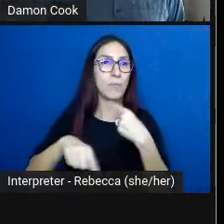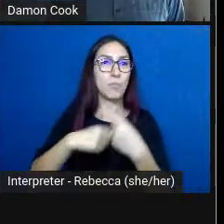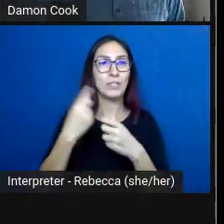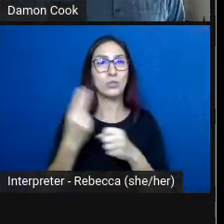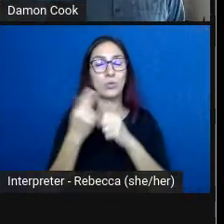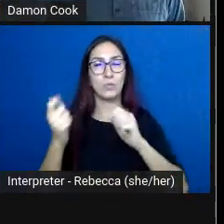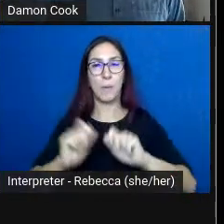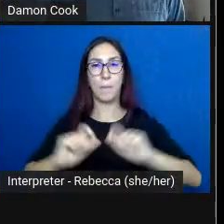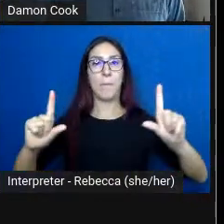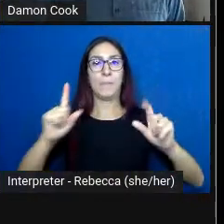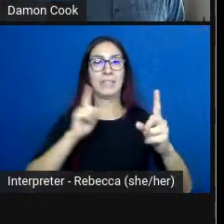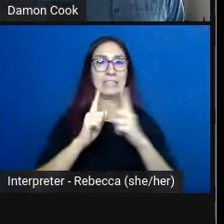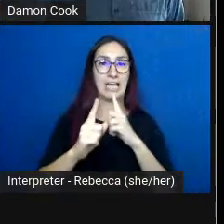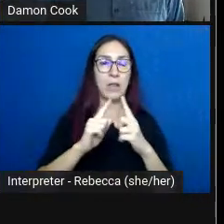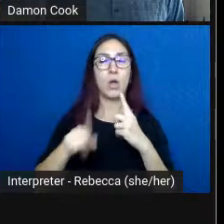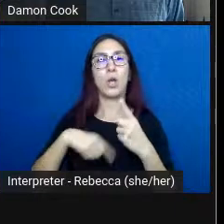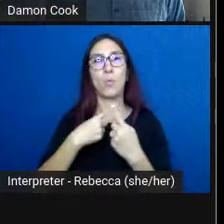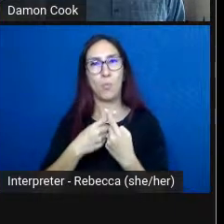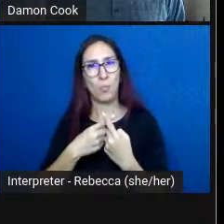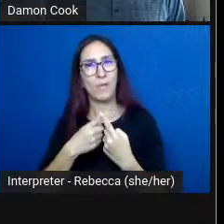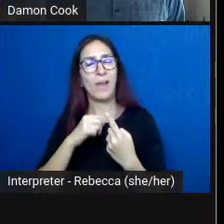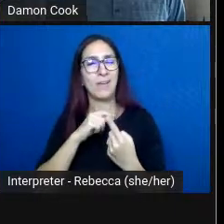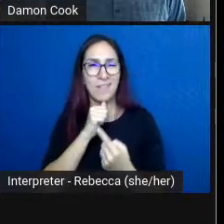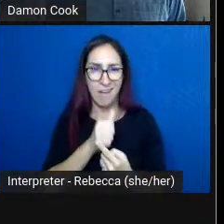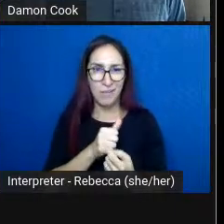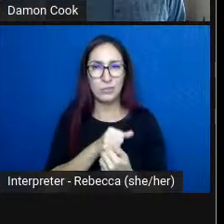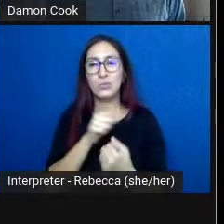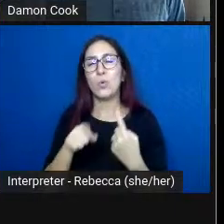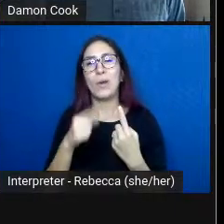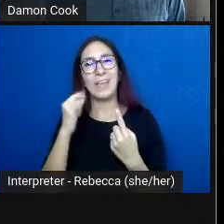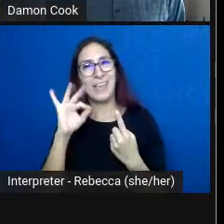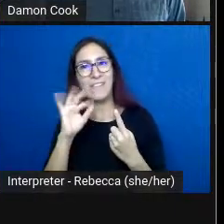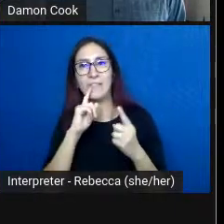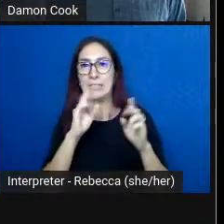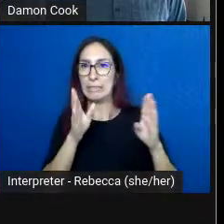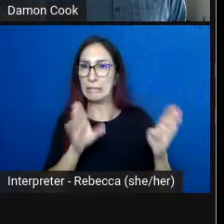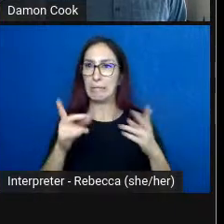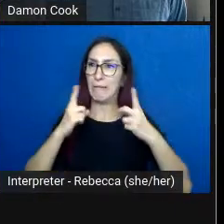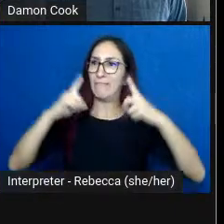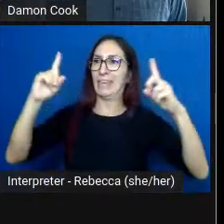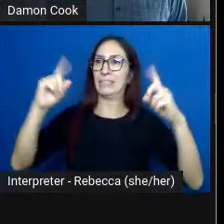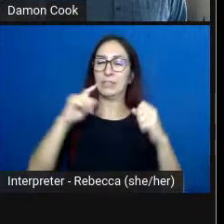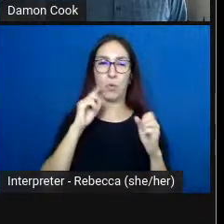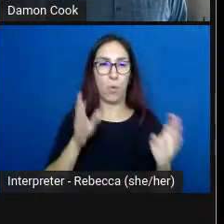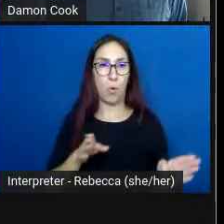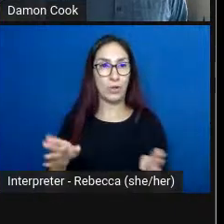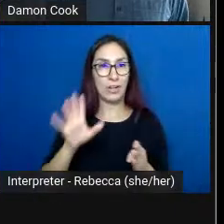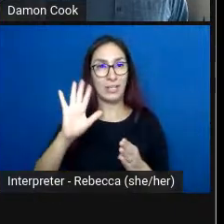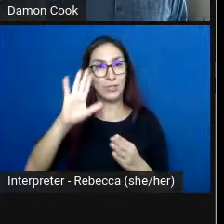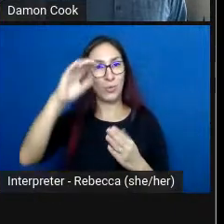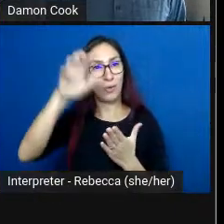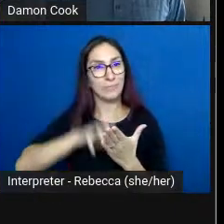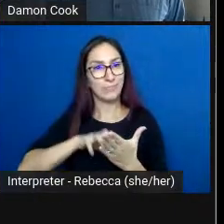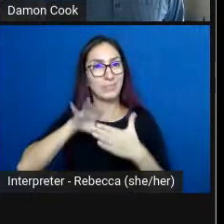I hope this presentation has helped you consider the right time and when to use a Dialog and whether it is most effective means of organizing your